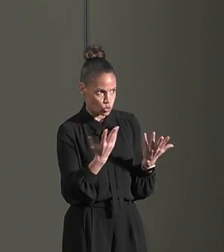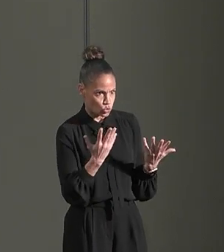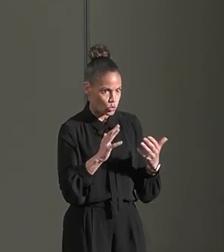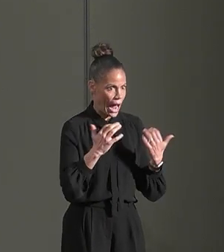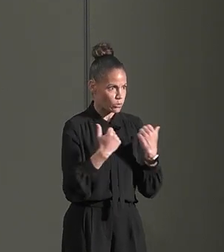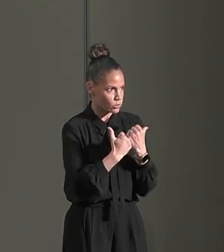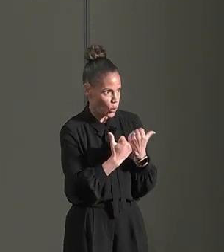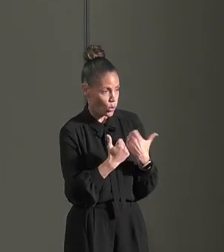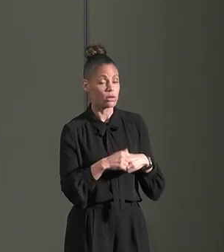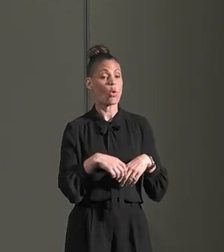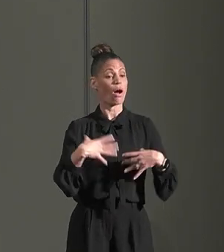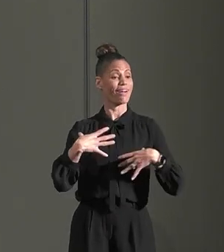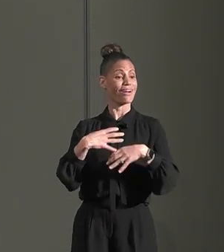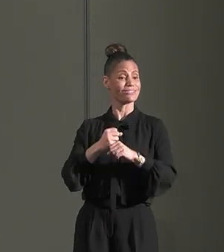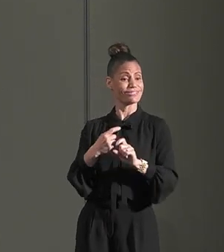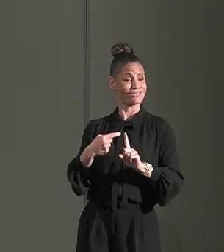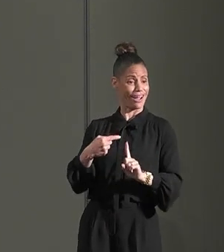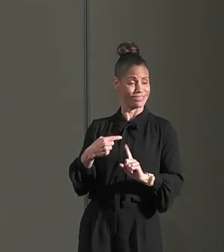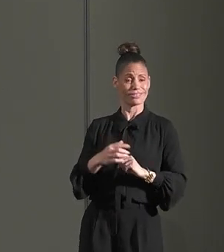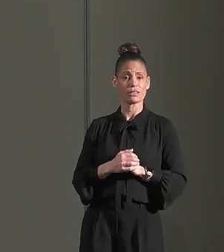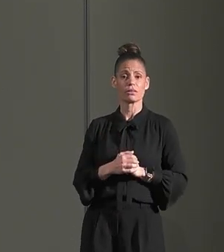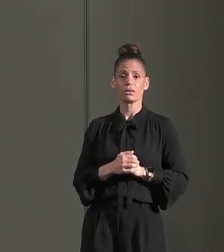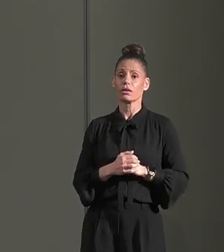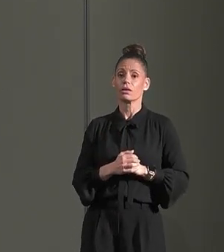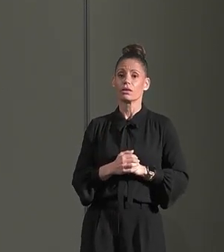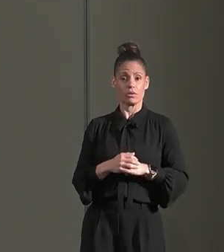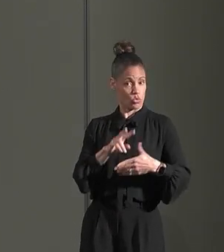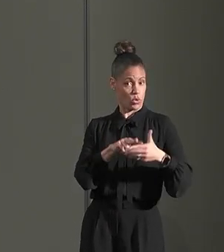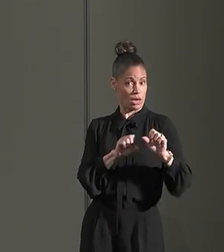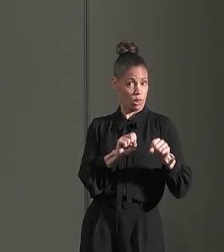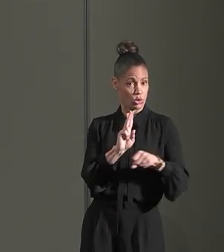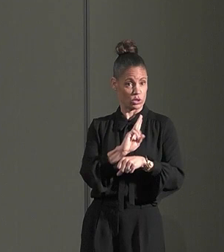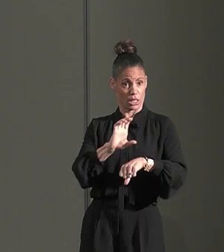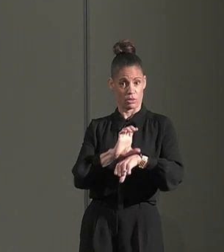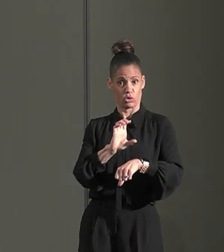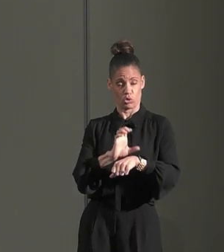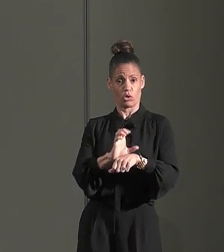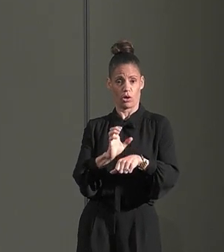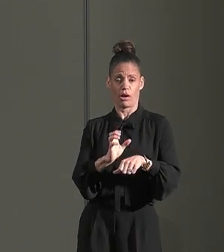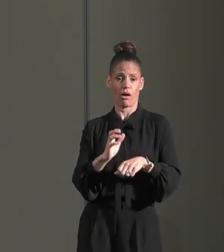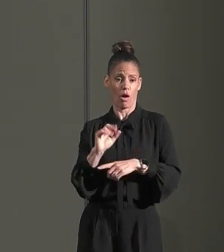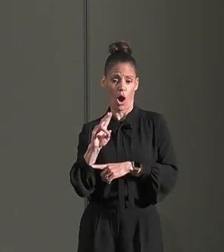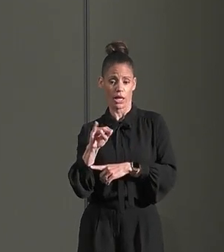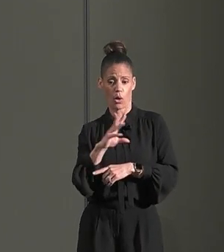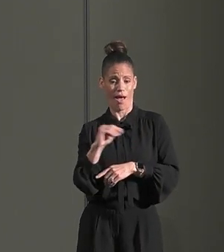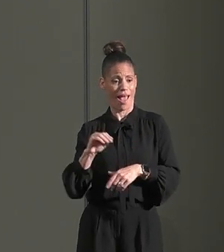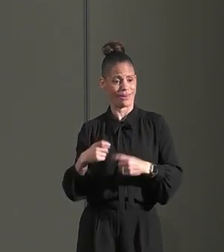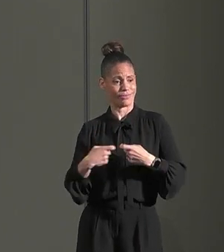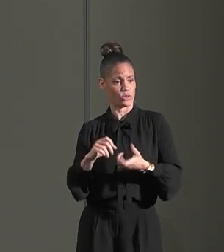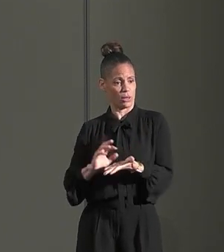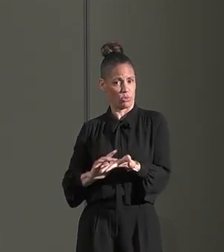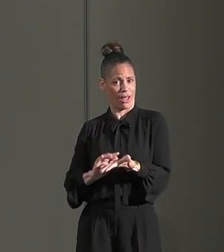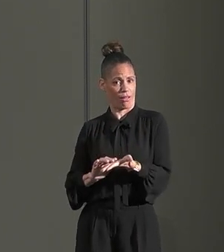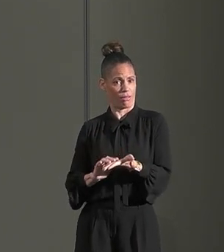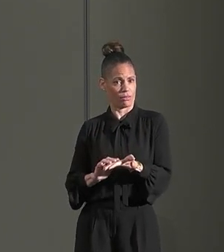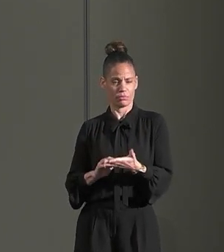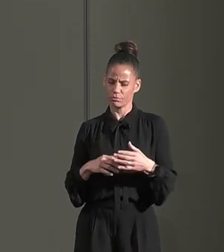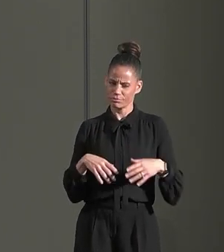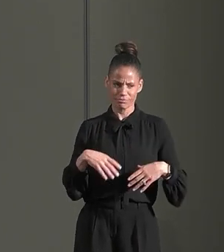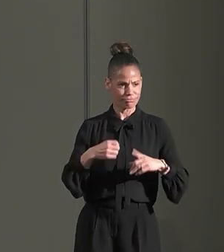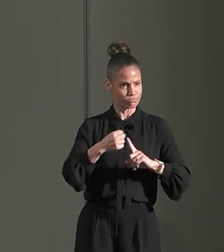concise version readable using computer audio Braille. This information could get presented